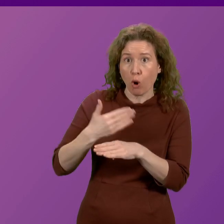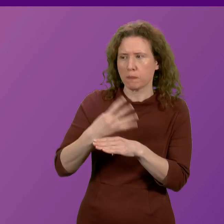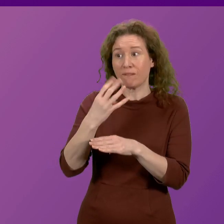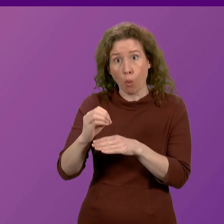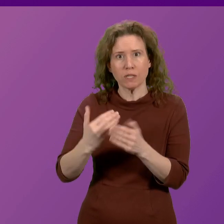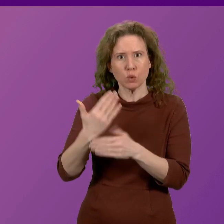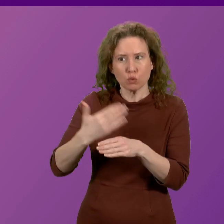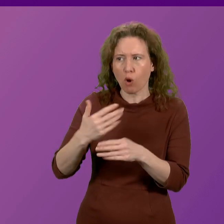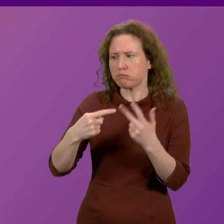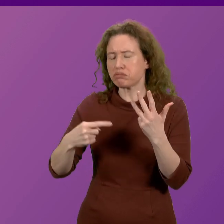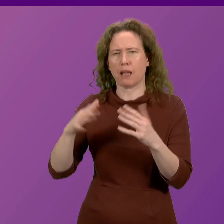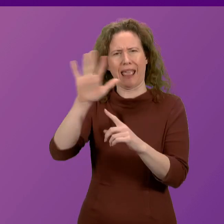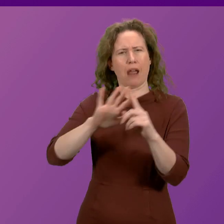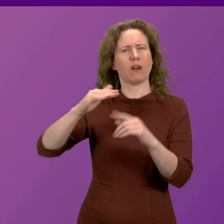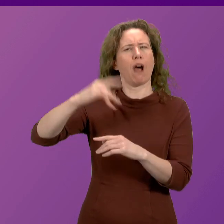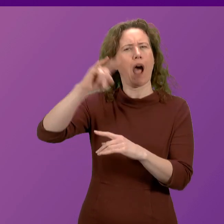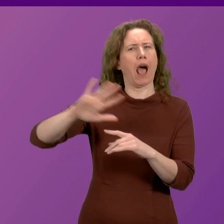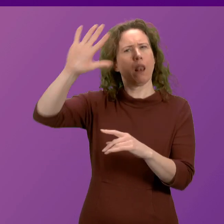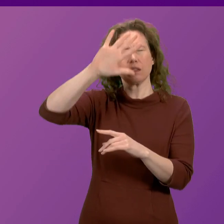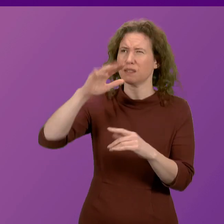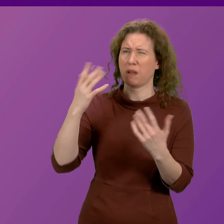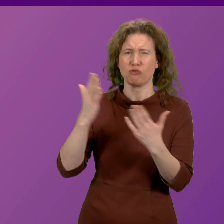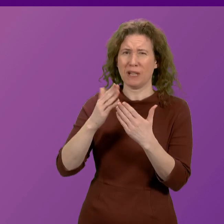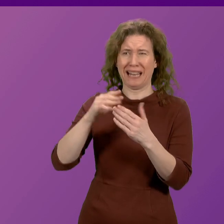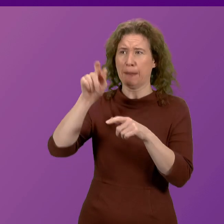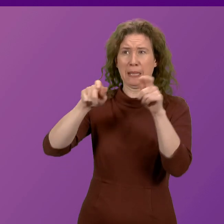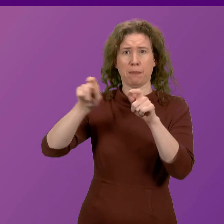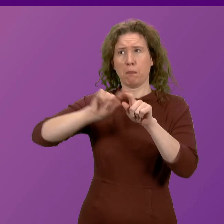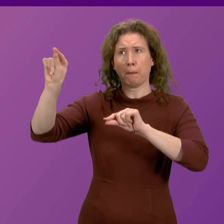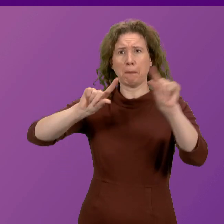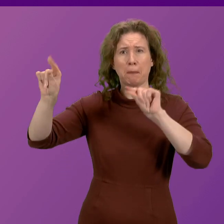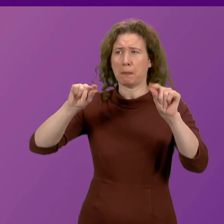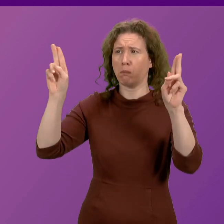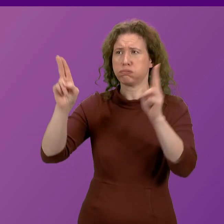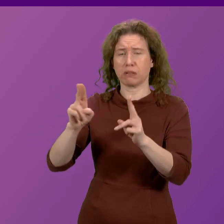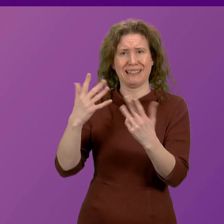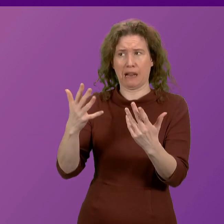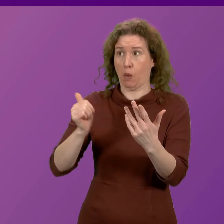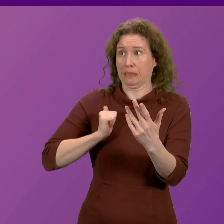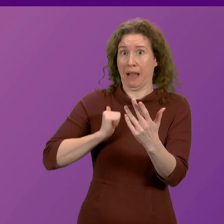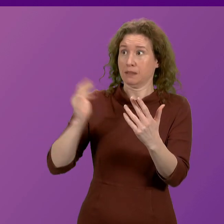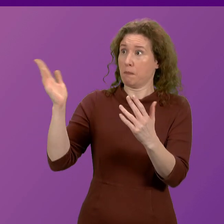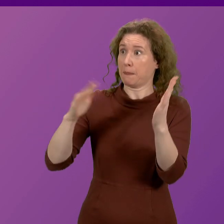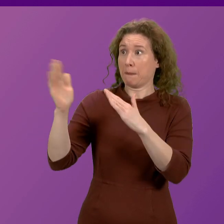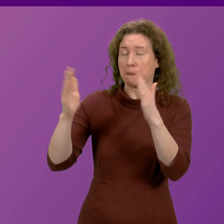to a part of the Highlands that has suffered from depopulation. Orbex has received £14.6 million of